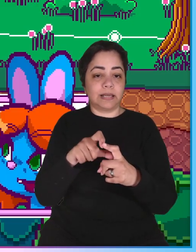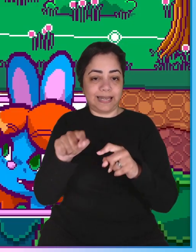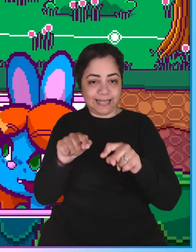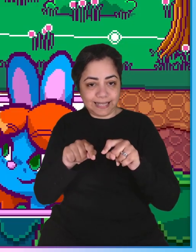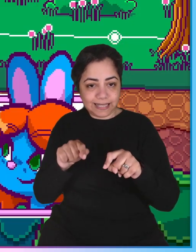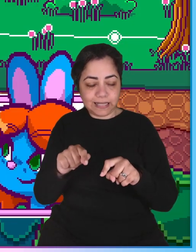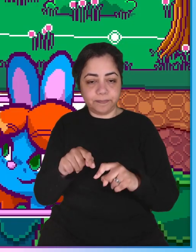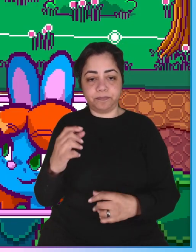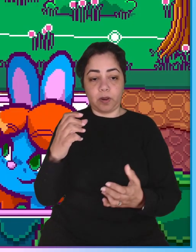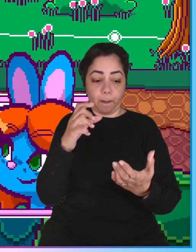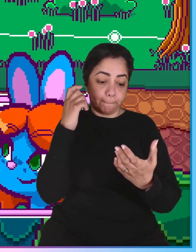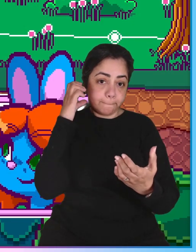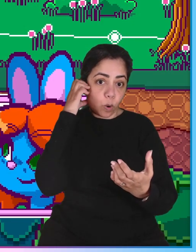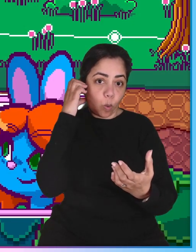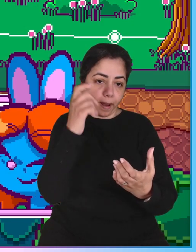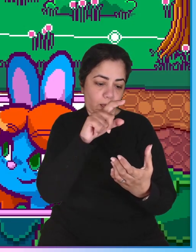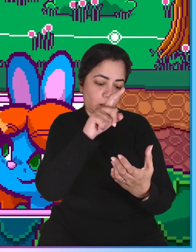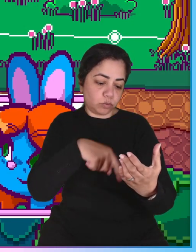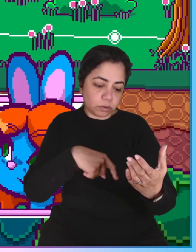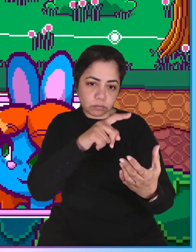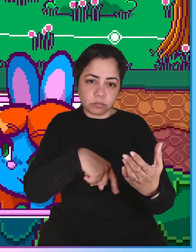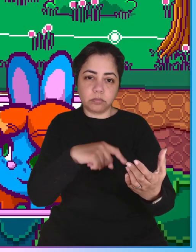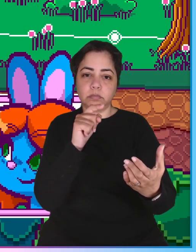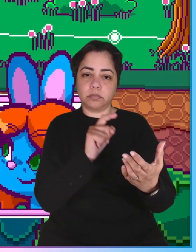You’ll always find a cheerful welcome in Gaia’s Valley.